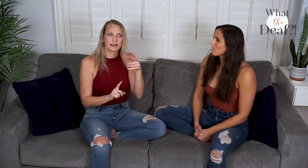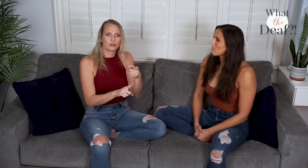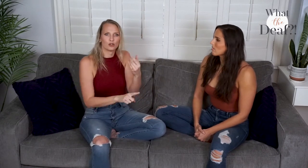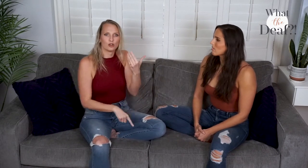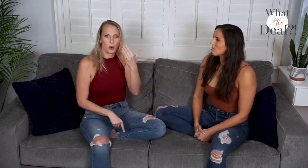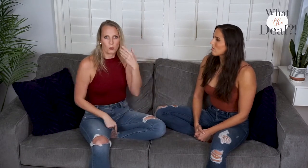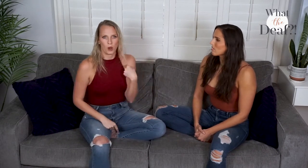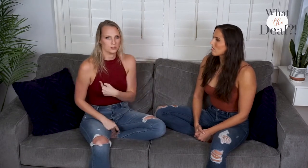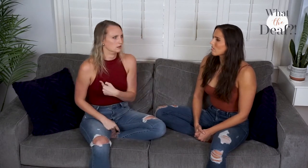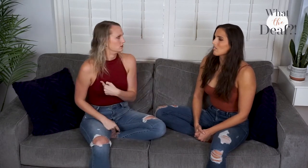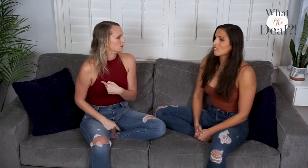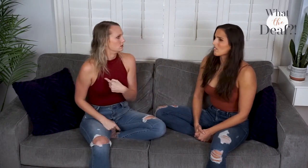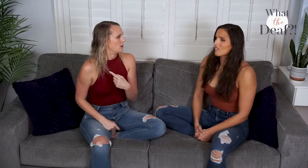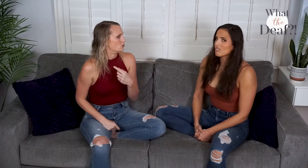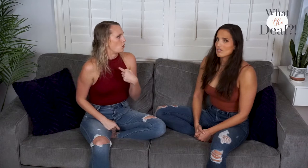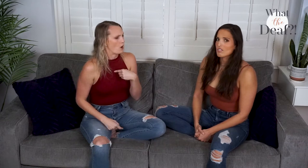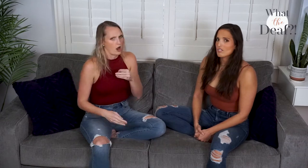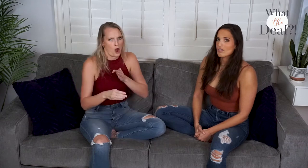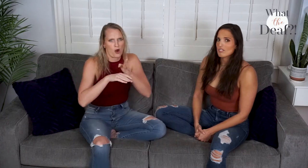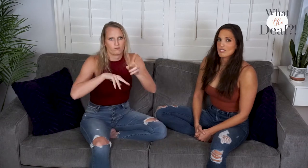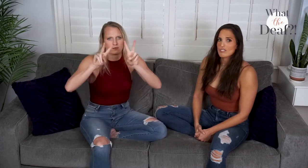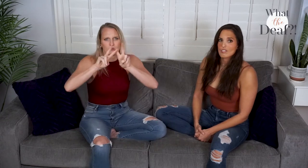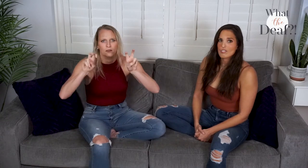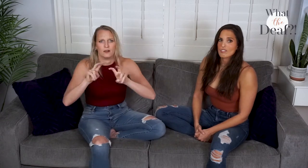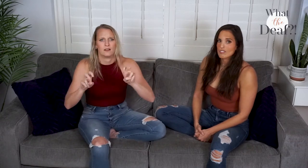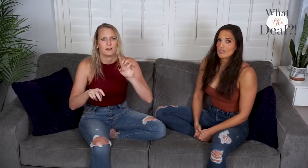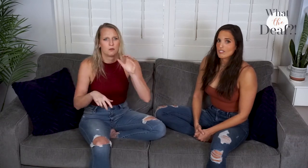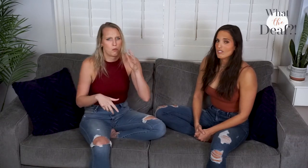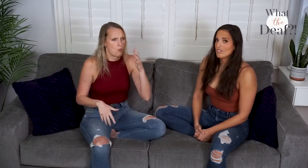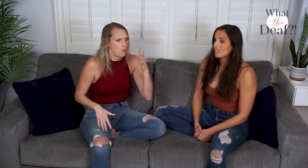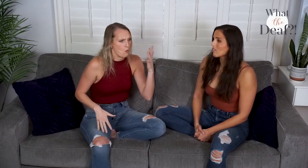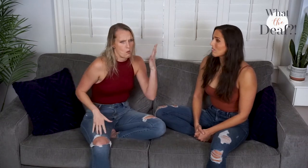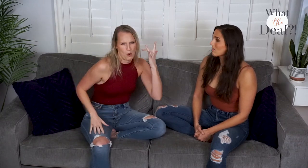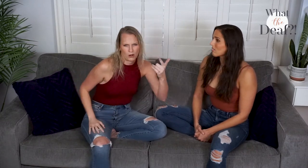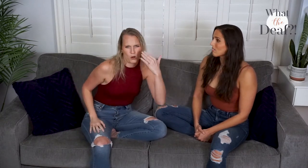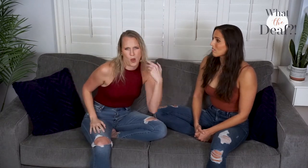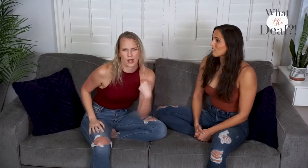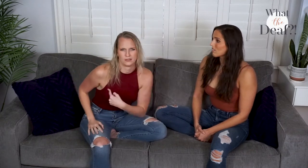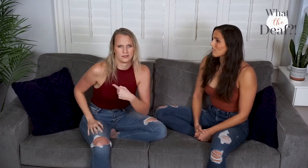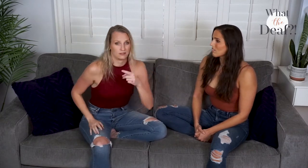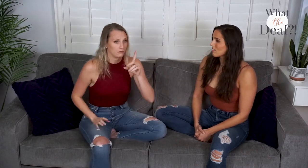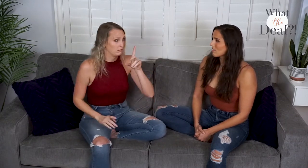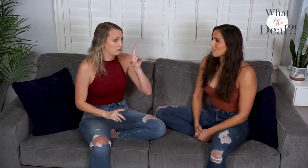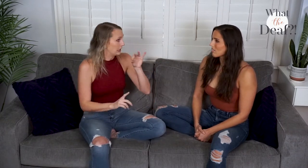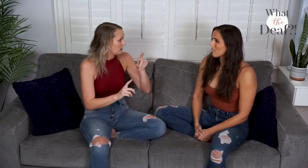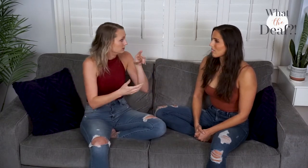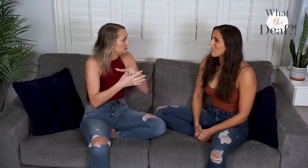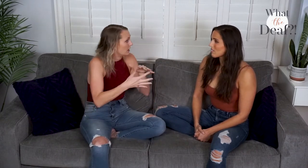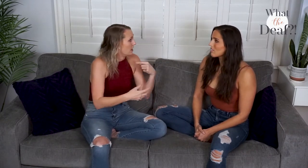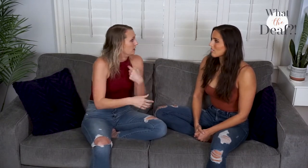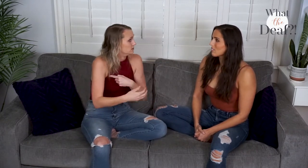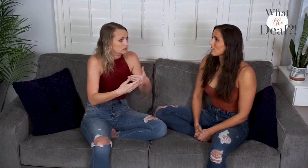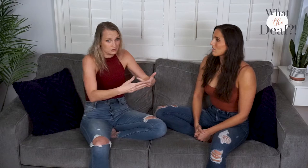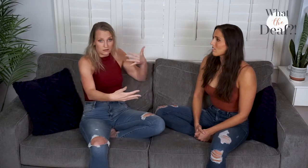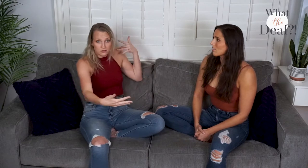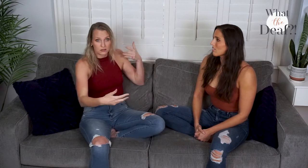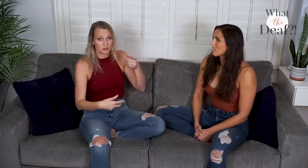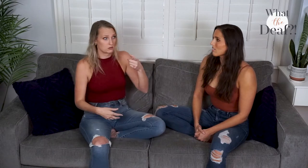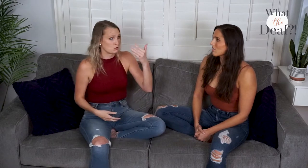But it felt like he– it seemed like he knew us. And we started over-analyzing like why would he know us? How would he know us? Did he study us before?